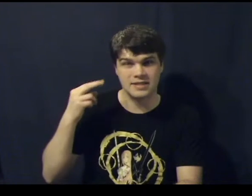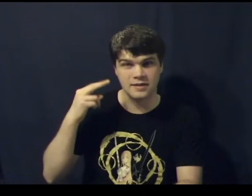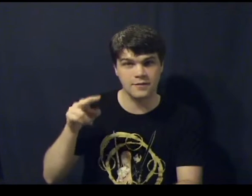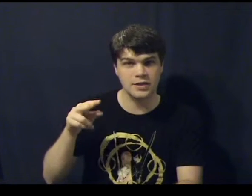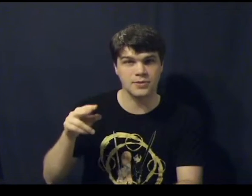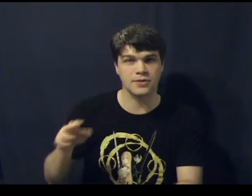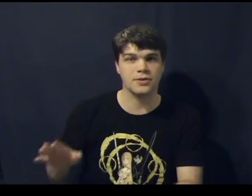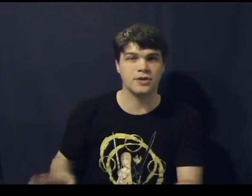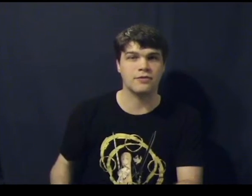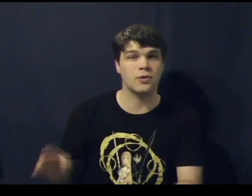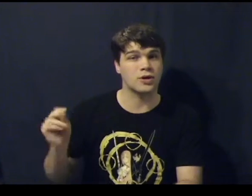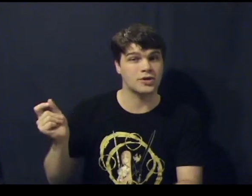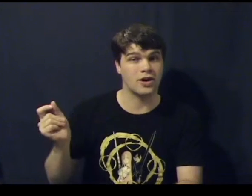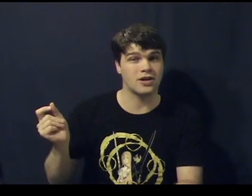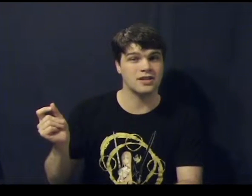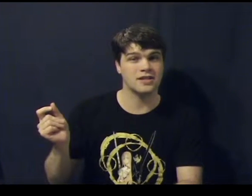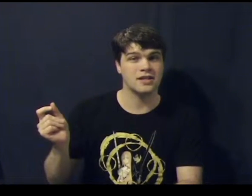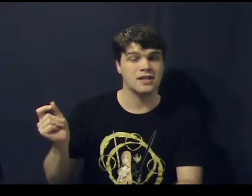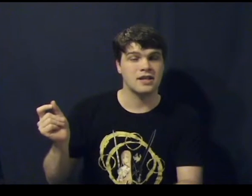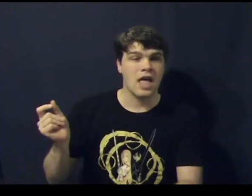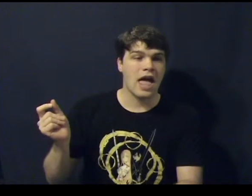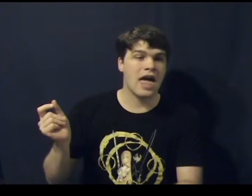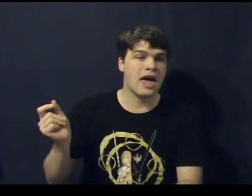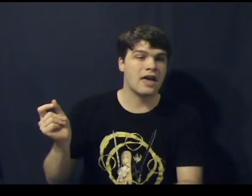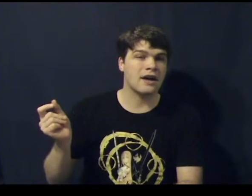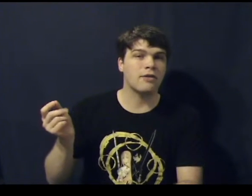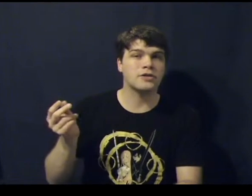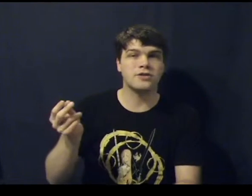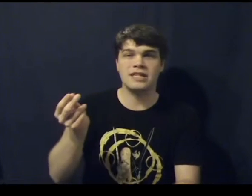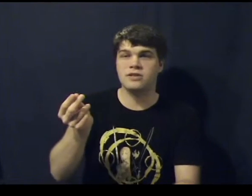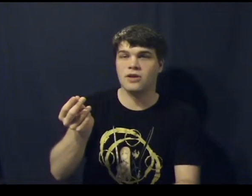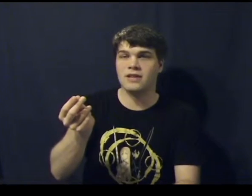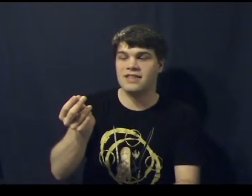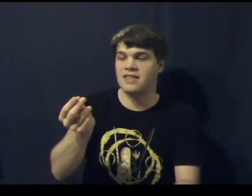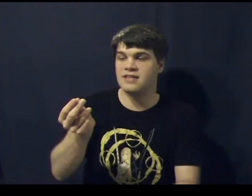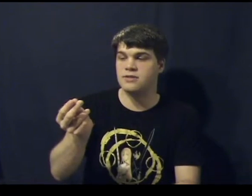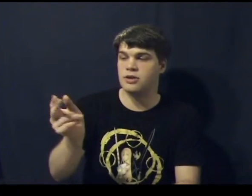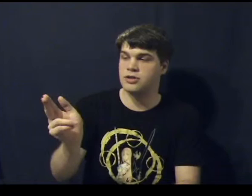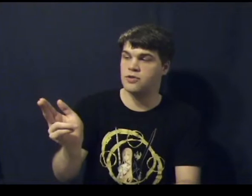it's the visual they're looking for, dog. And I've also seem dog like this, your two